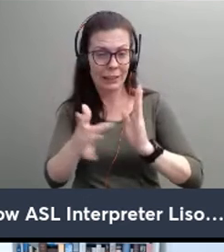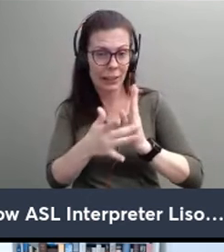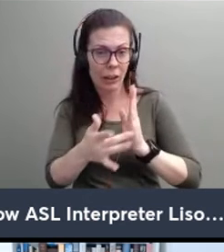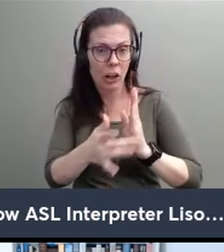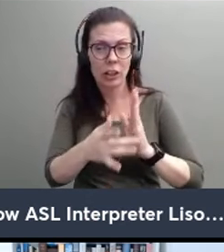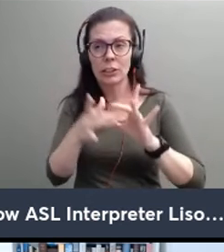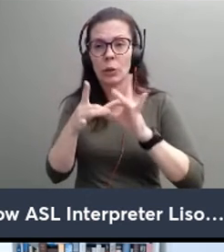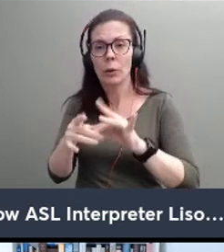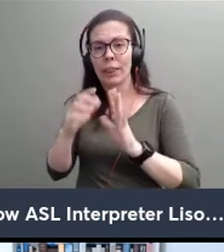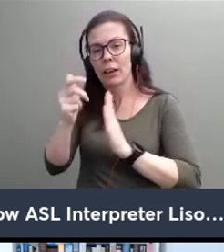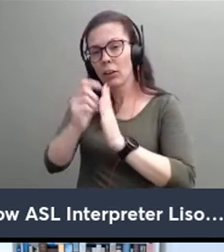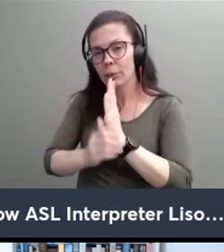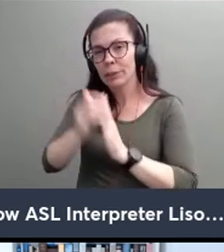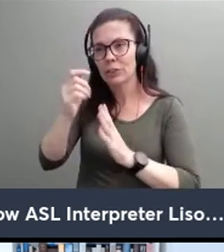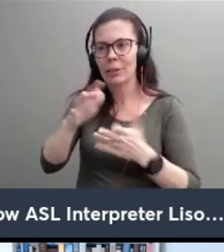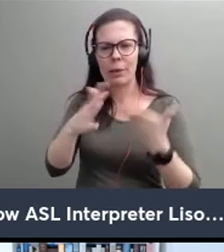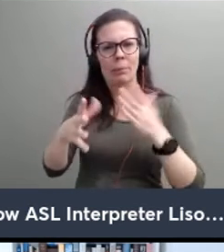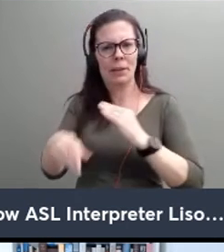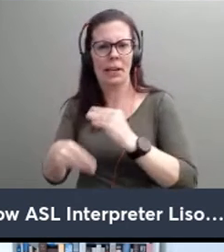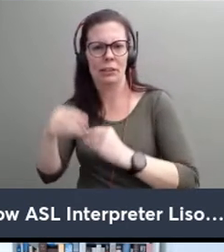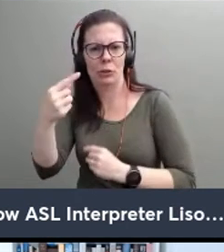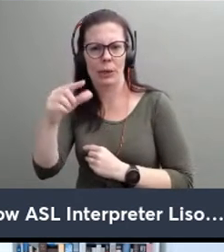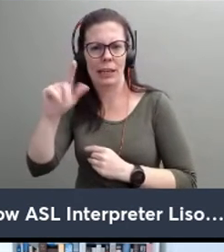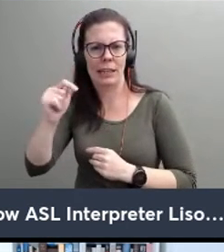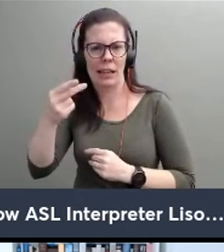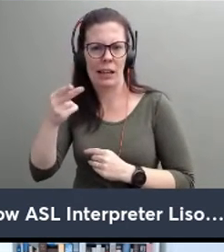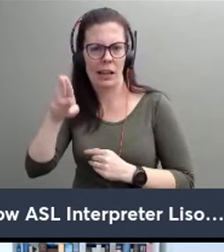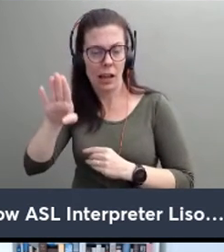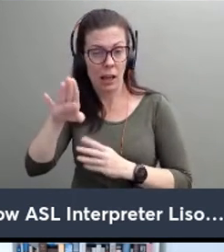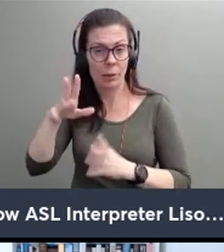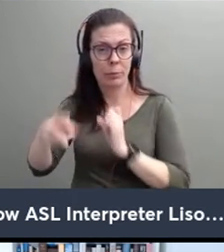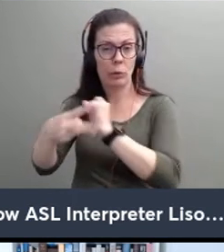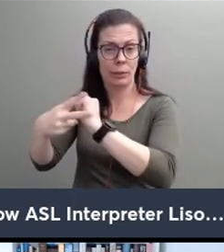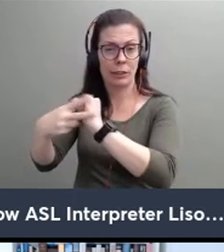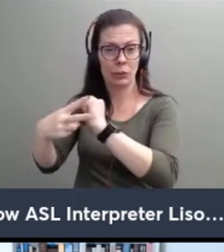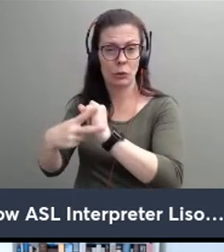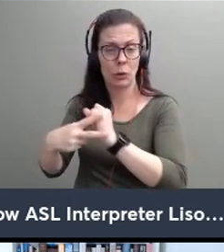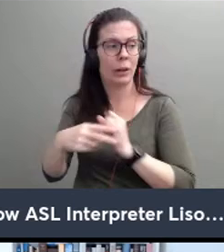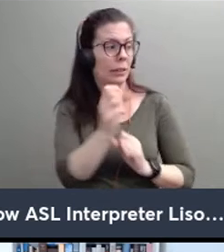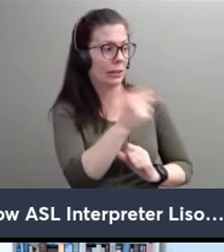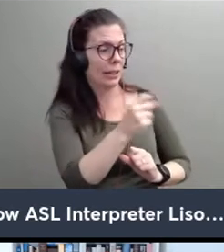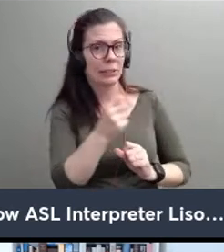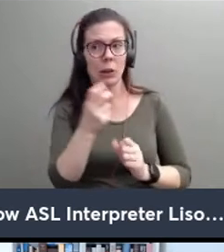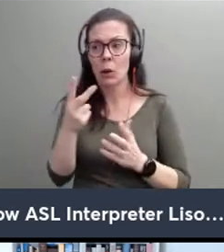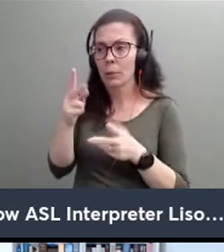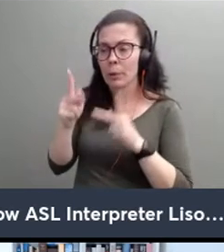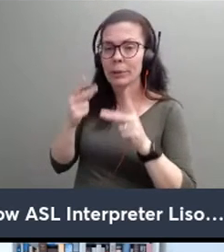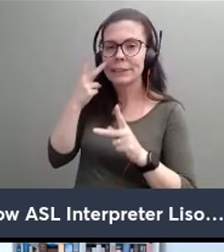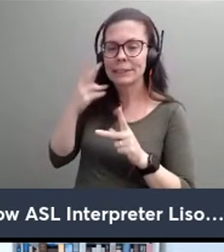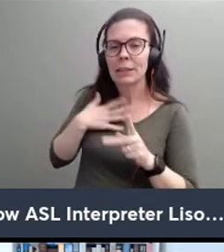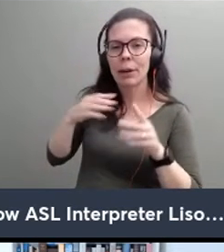and adding it to maybe a GitHub repository. And so people can see statistics on my floor request or something. This is really amazing.